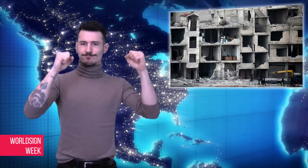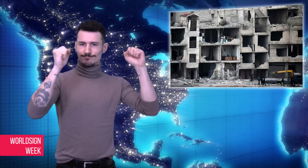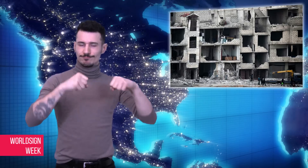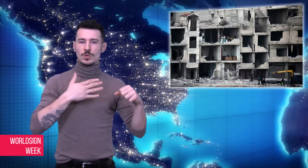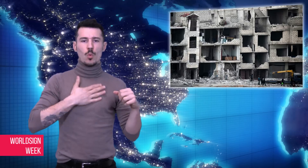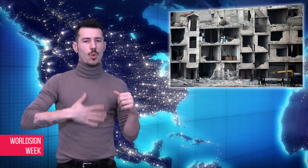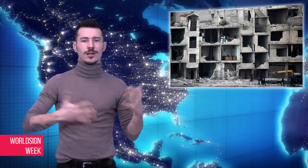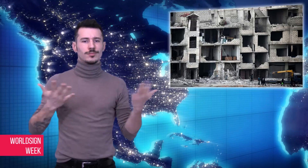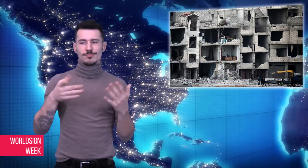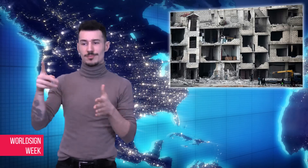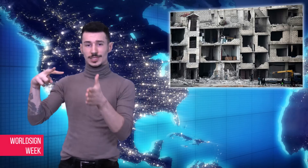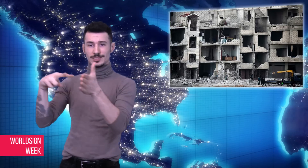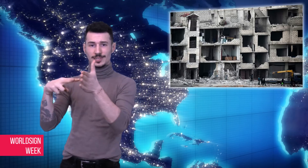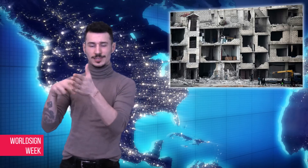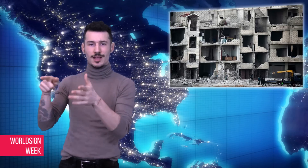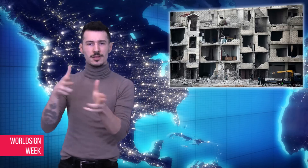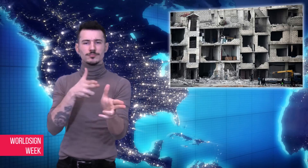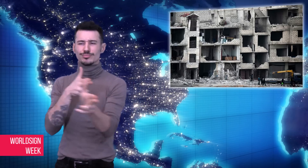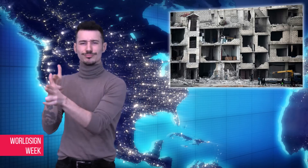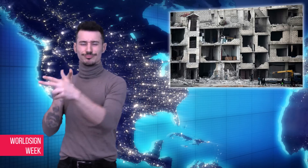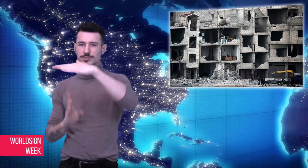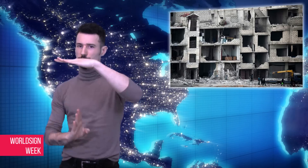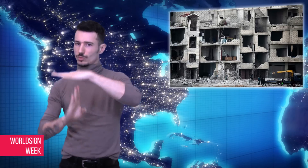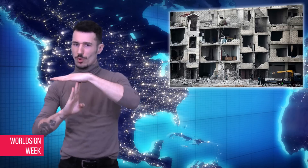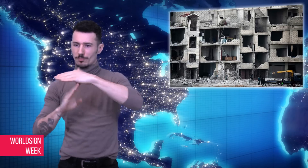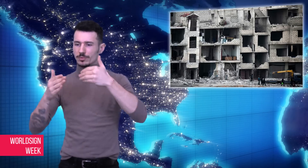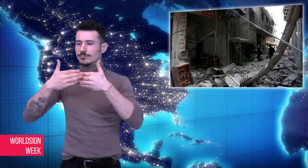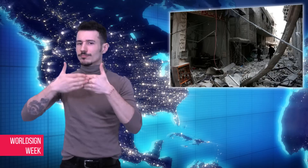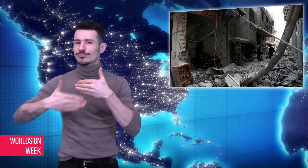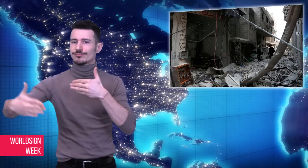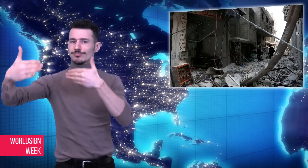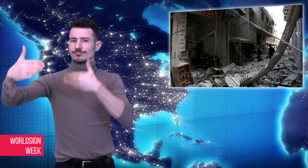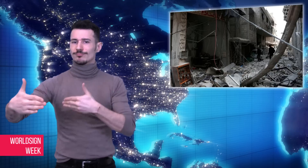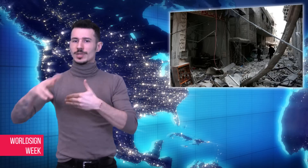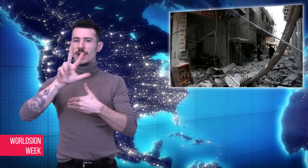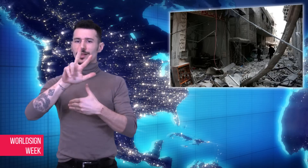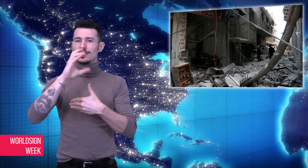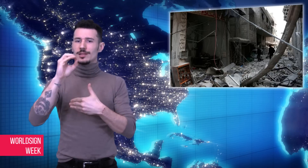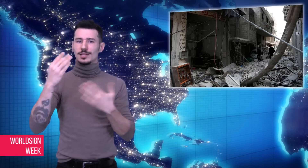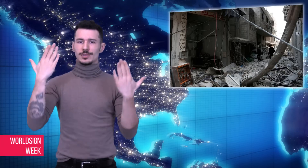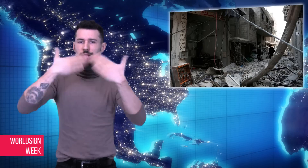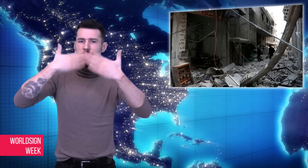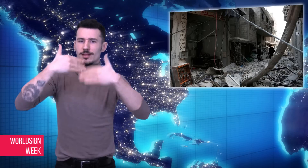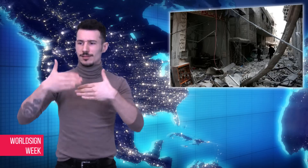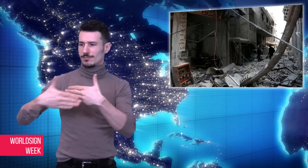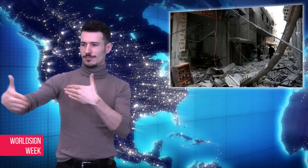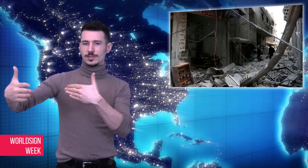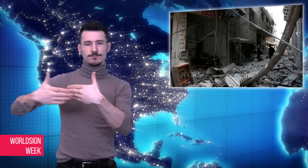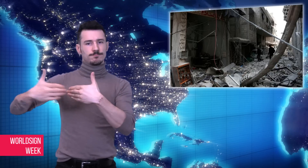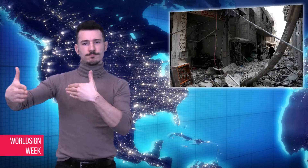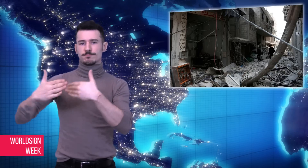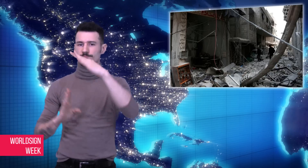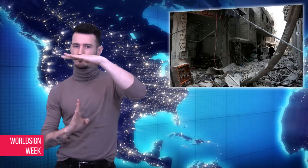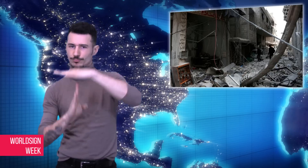negotiations, the United Nations Security Council voted for a 30-day ceasefire in